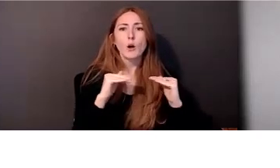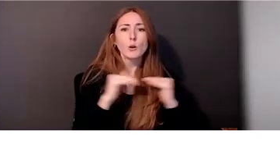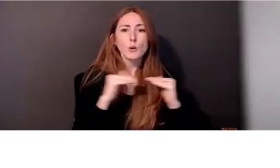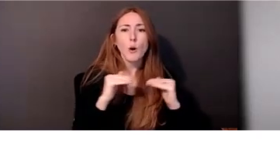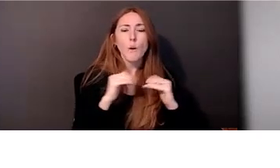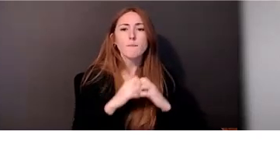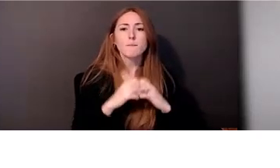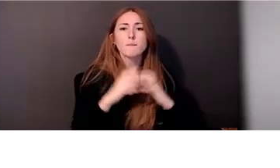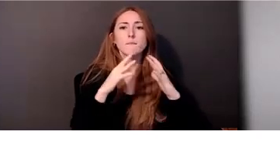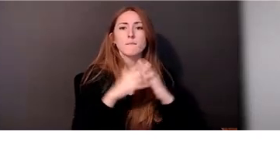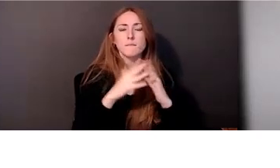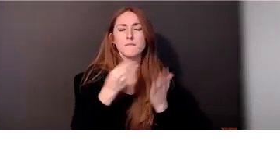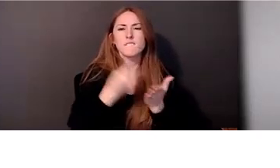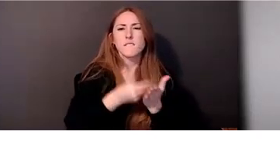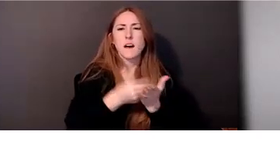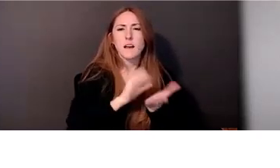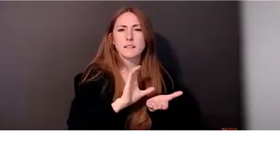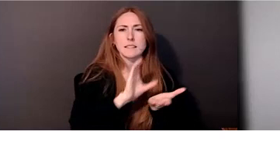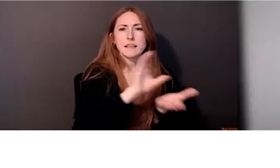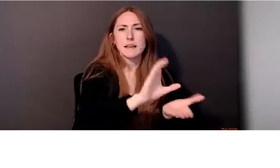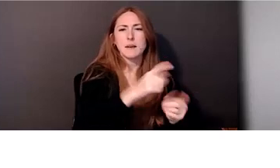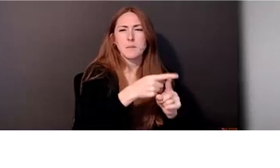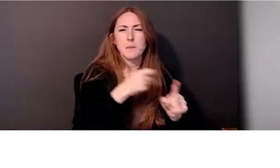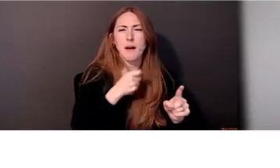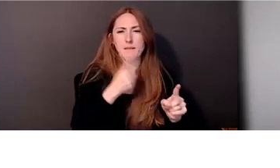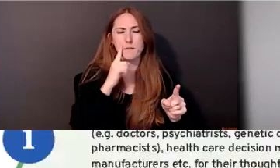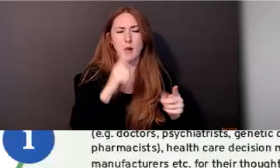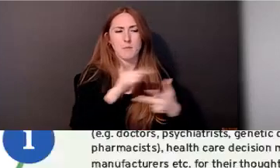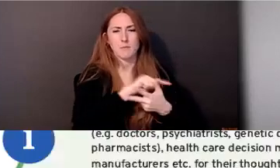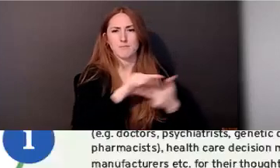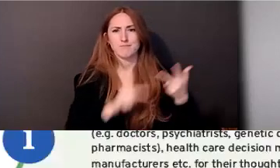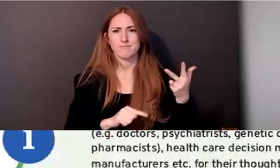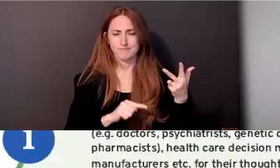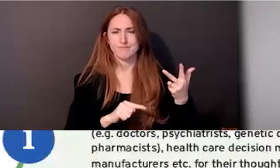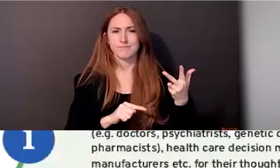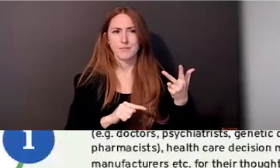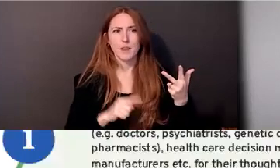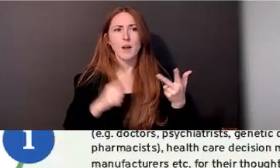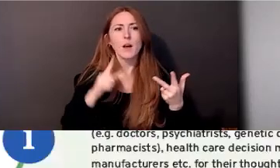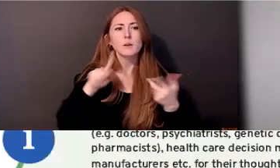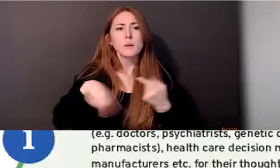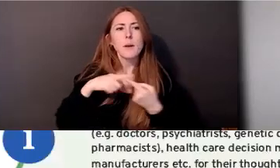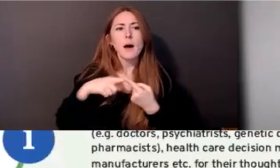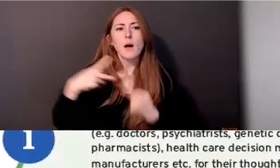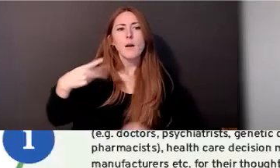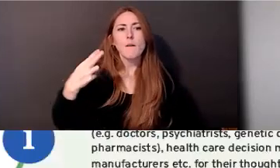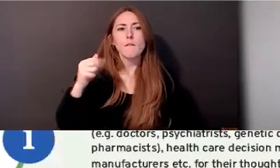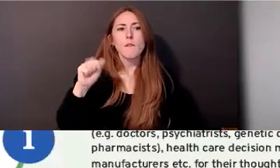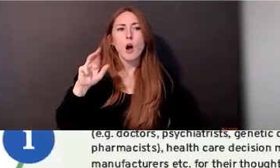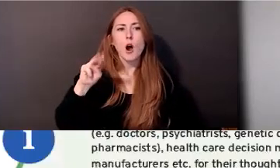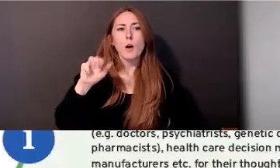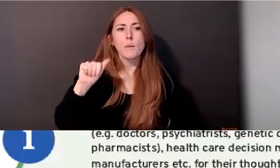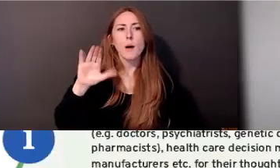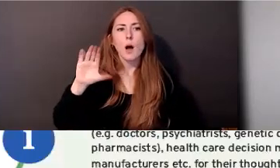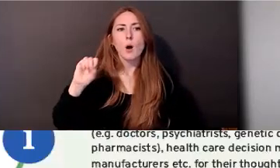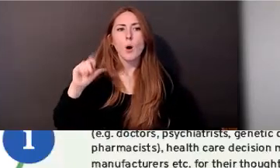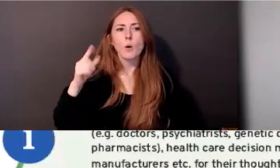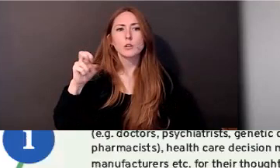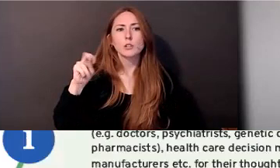that we've mentioned. And it was about pharmacogenomics for depression. And this was really a project exploring